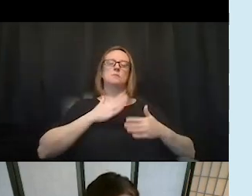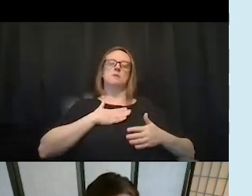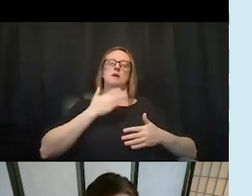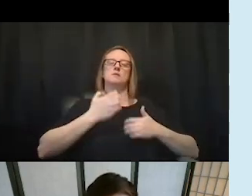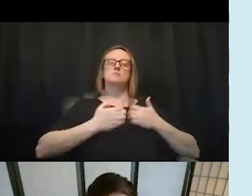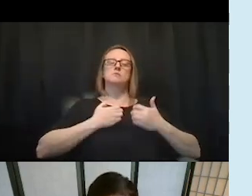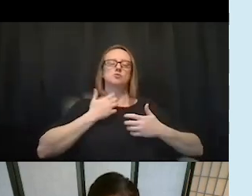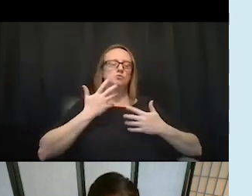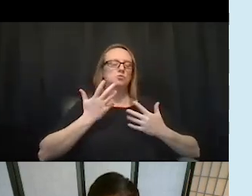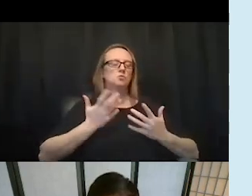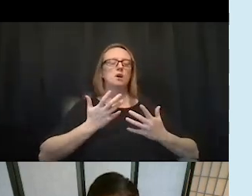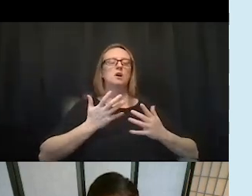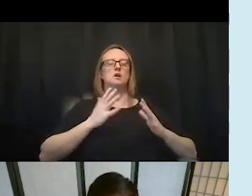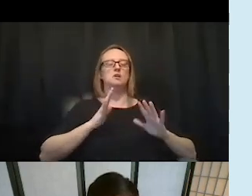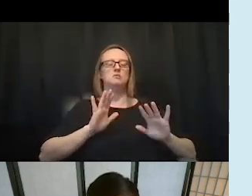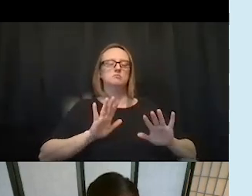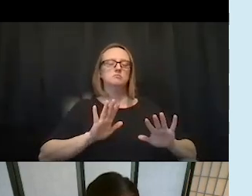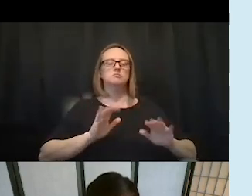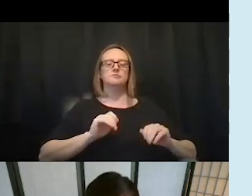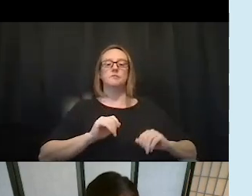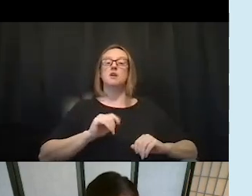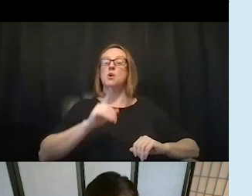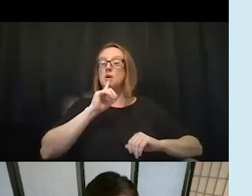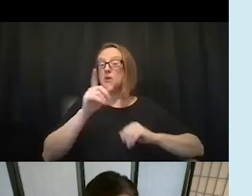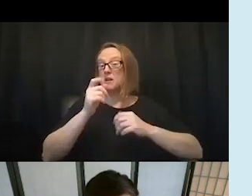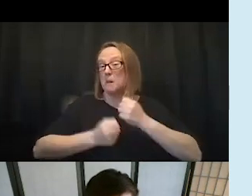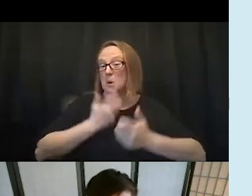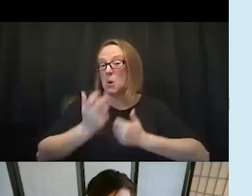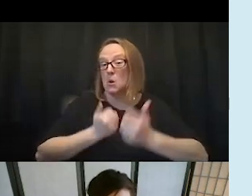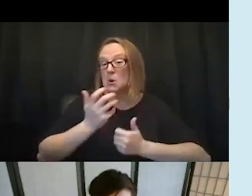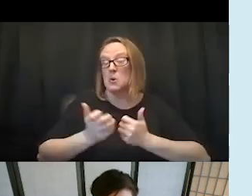and with poetry really it's all about recognizing a moment of potential energy,